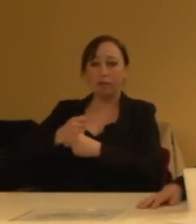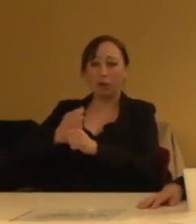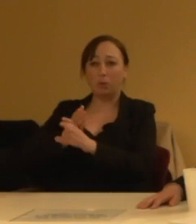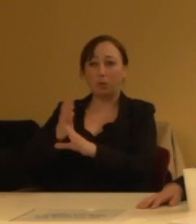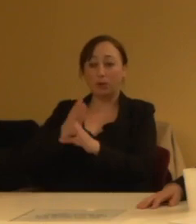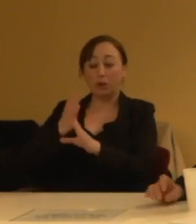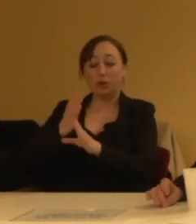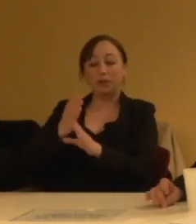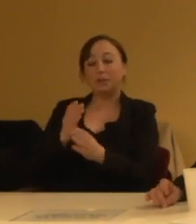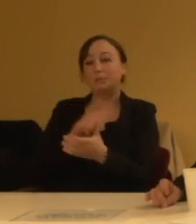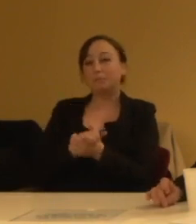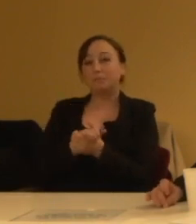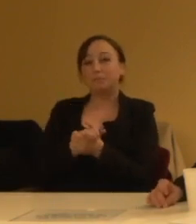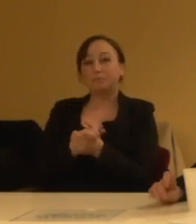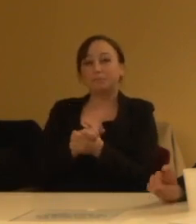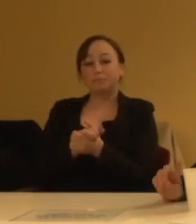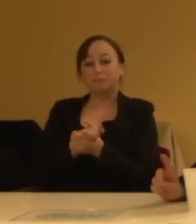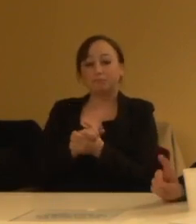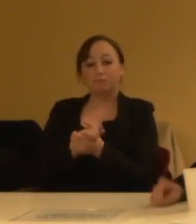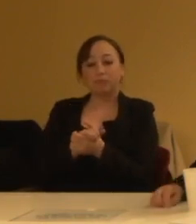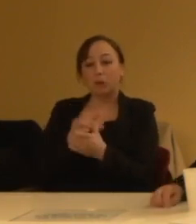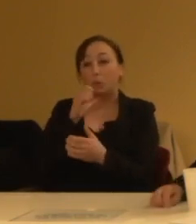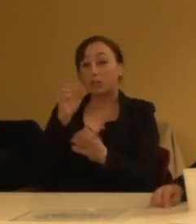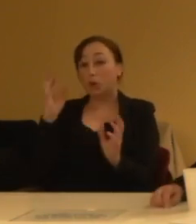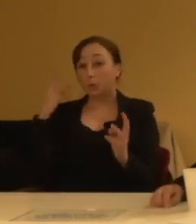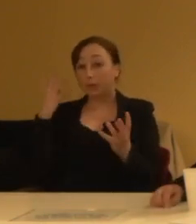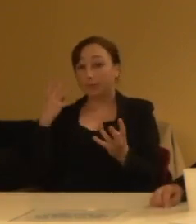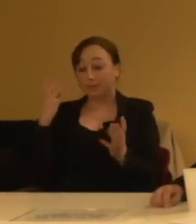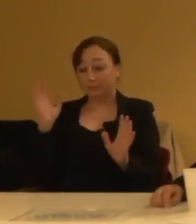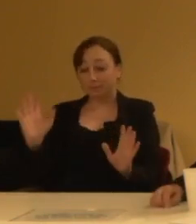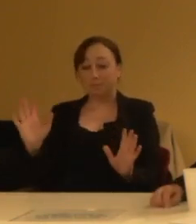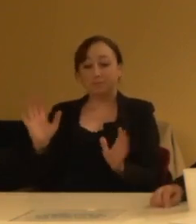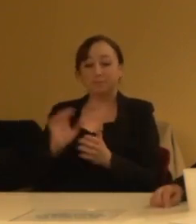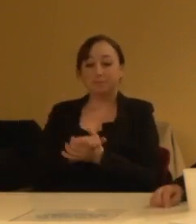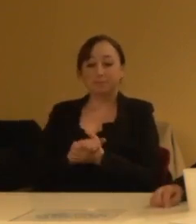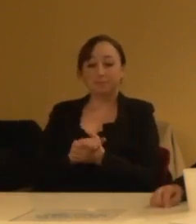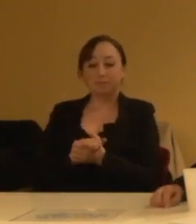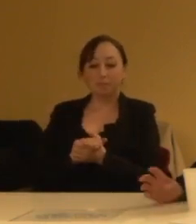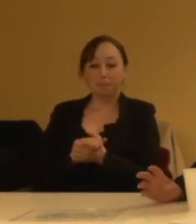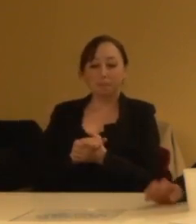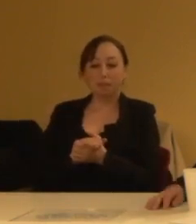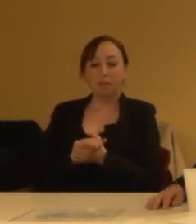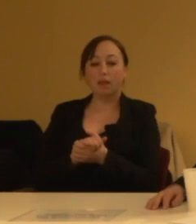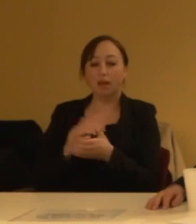And that was not crazy actually. And then I had some Czech theater artists